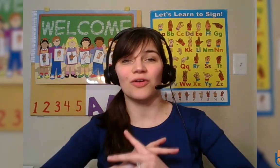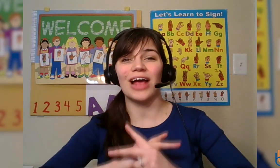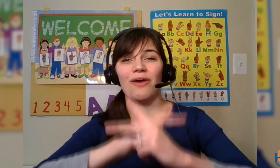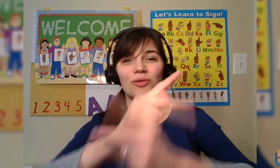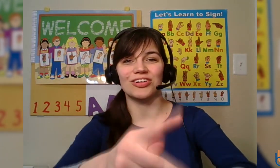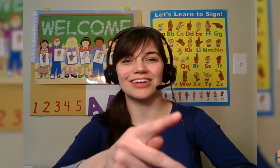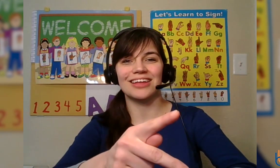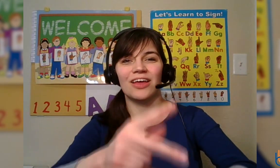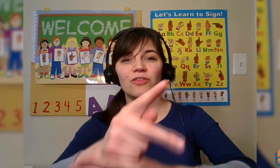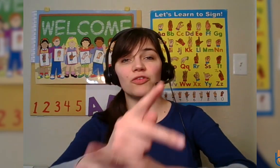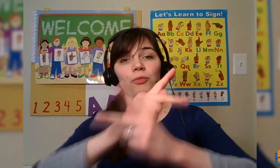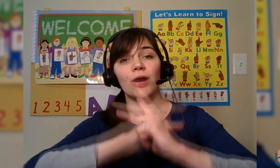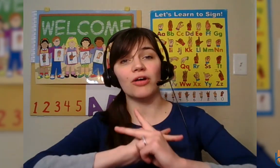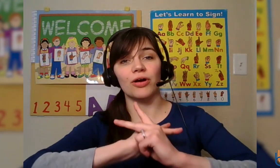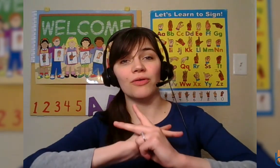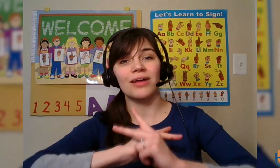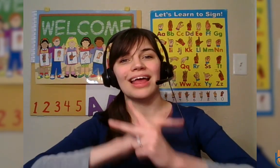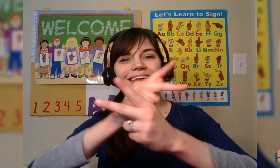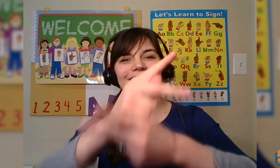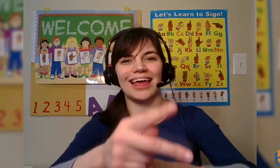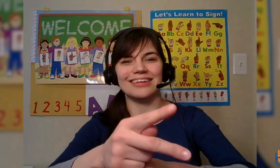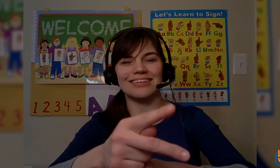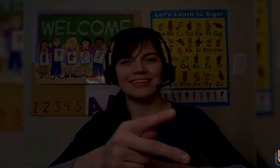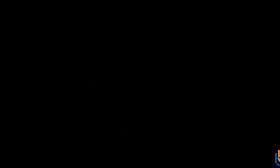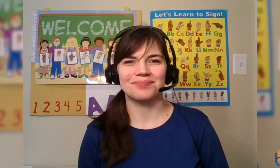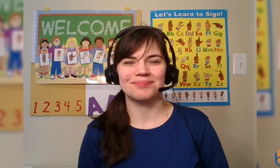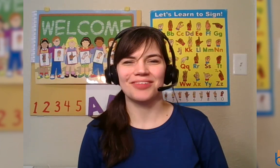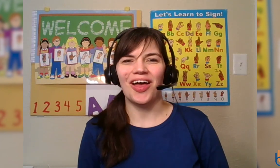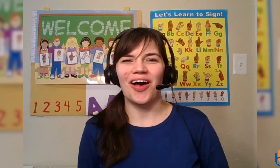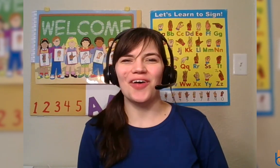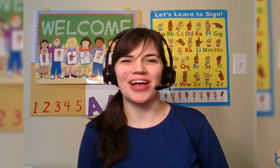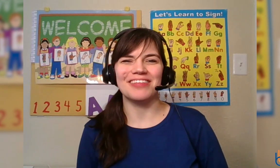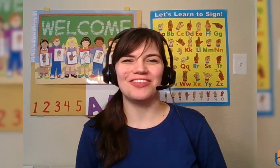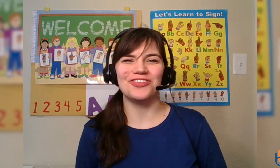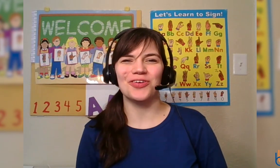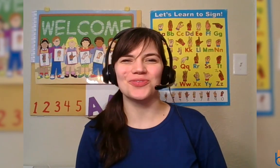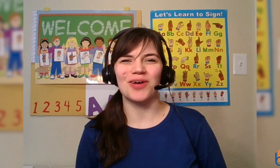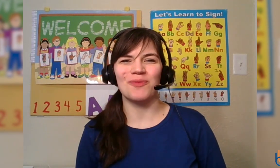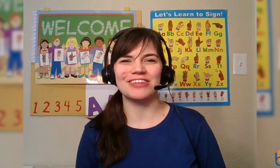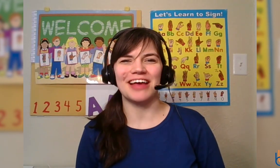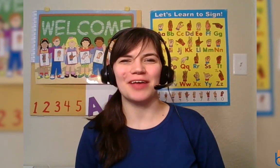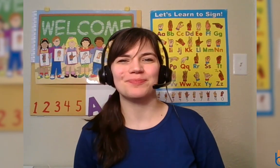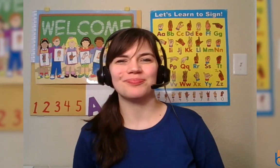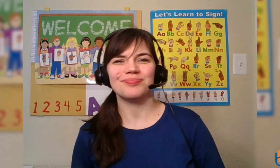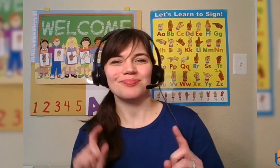outward. So borrow and lend. All right, let's do those one more time...